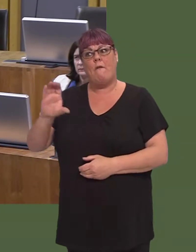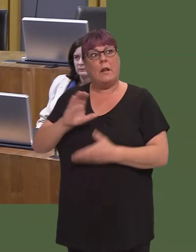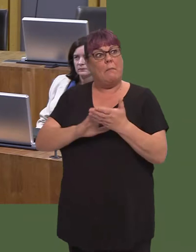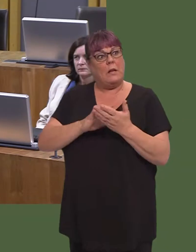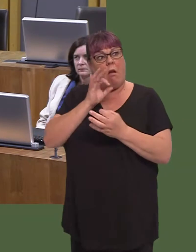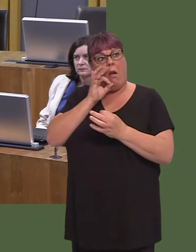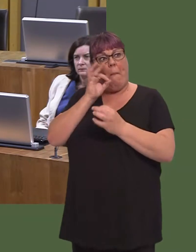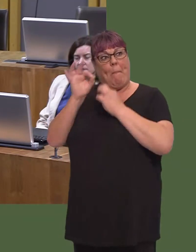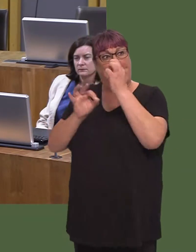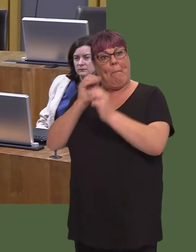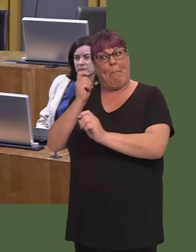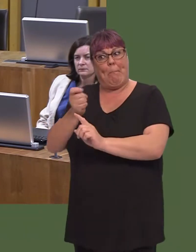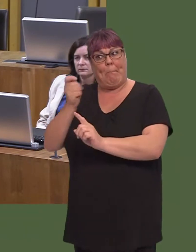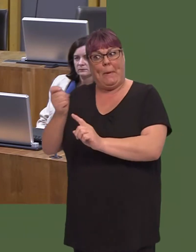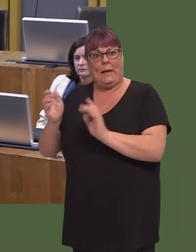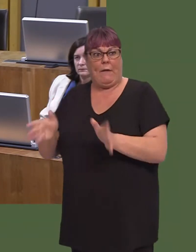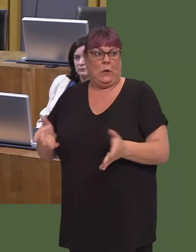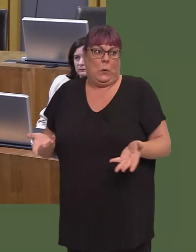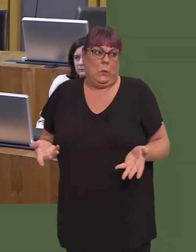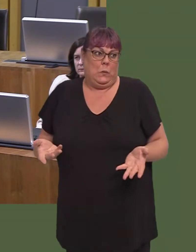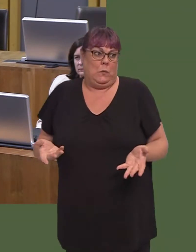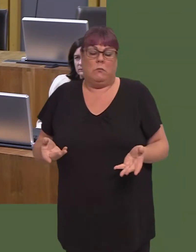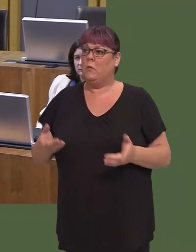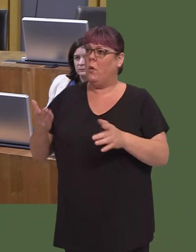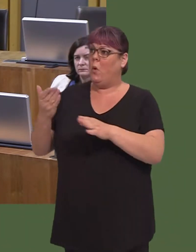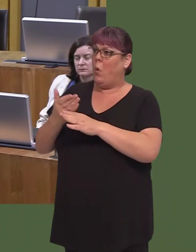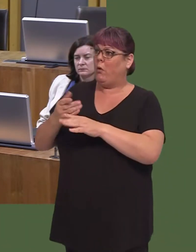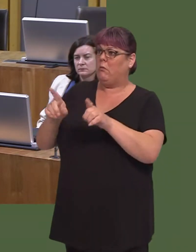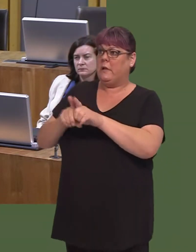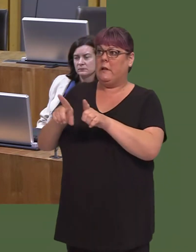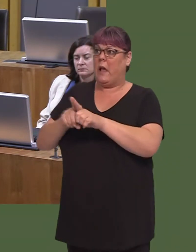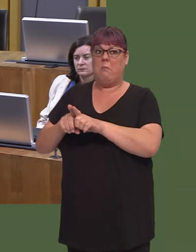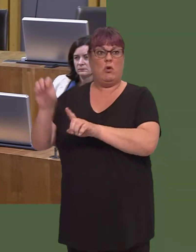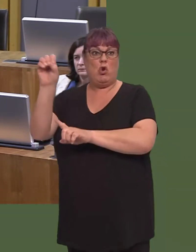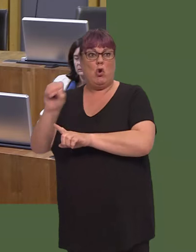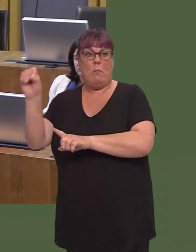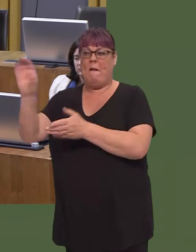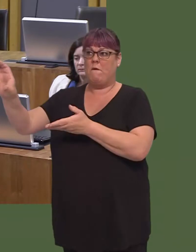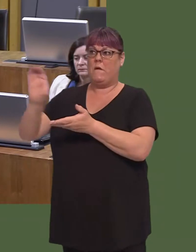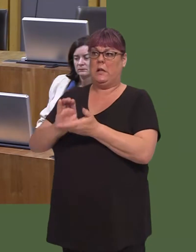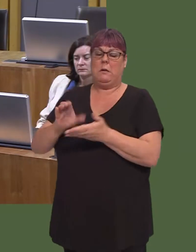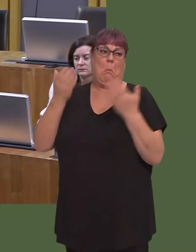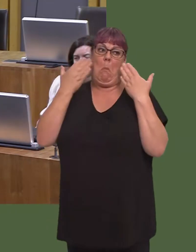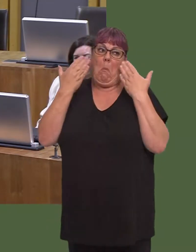commitment, which we'll be taking forward. Leanne Wood AM: First Minister, that quote that I used was from the leadership bid of the Cabinet Secretary for Children, Older